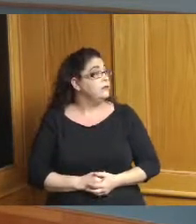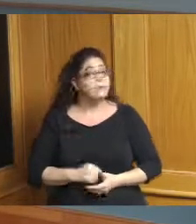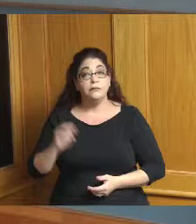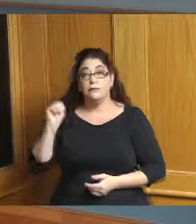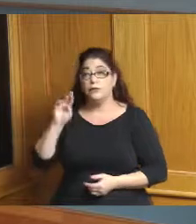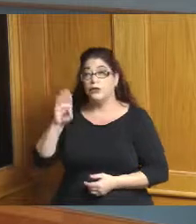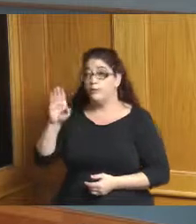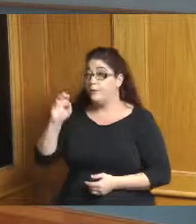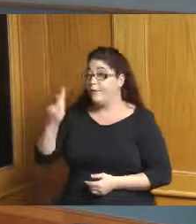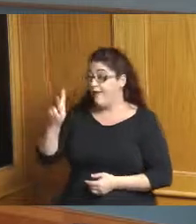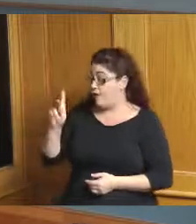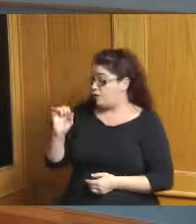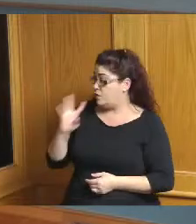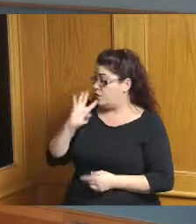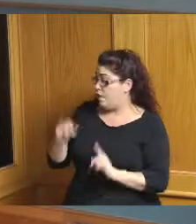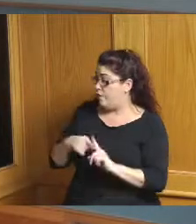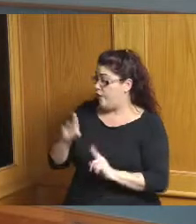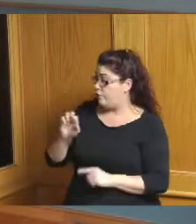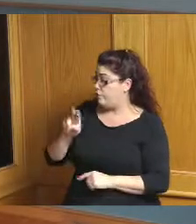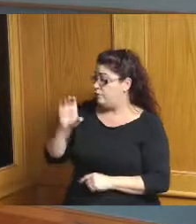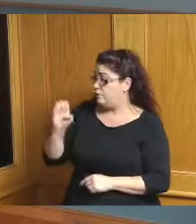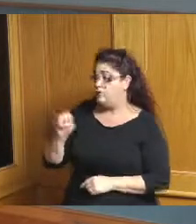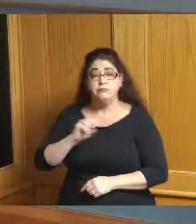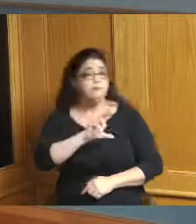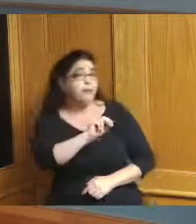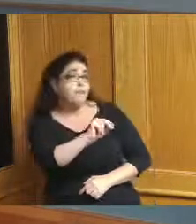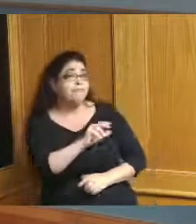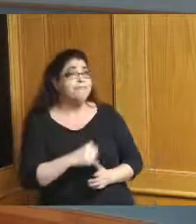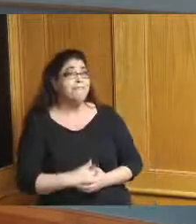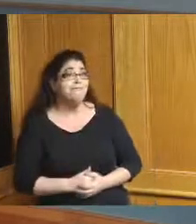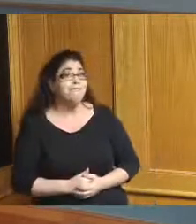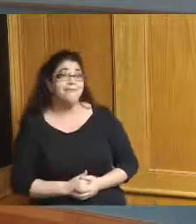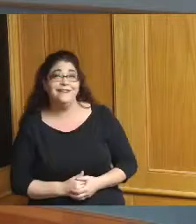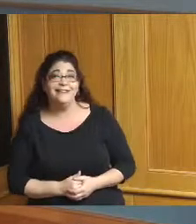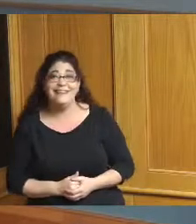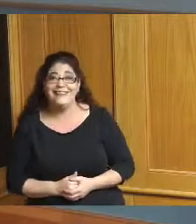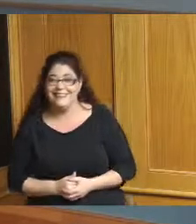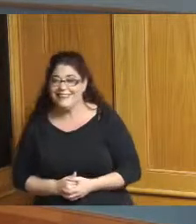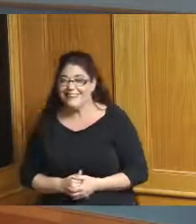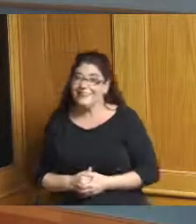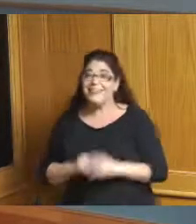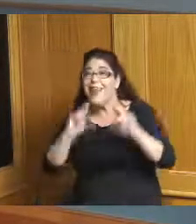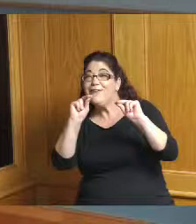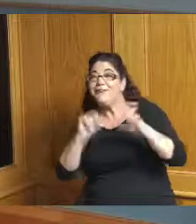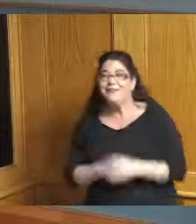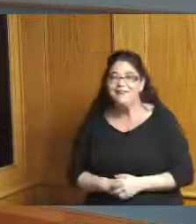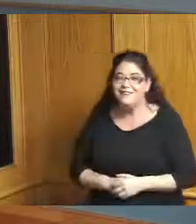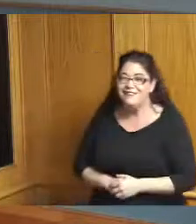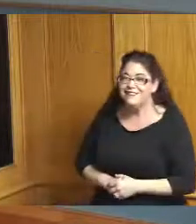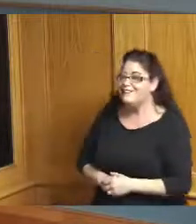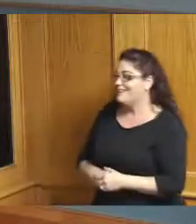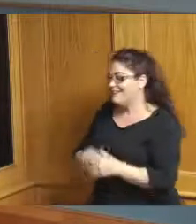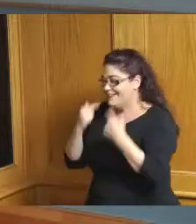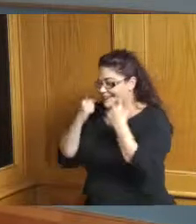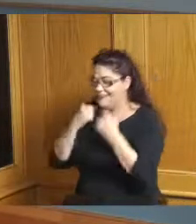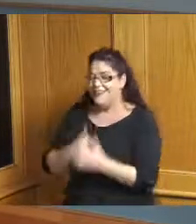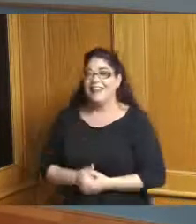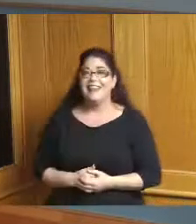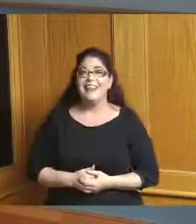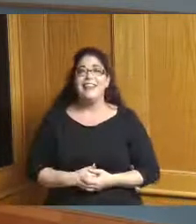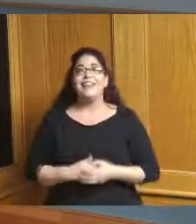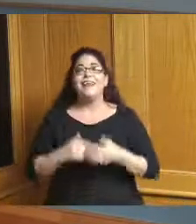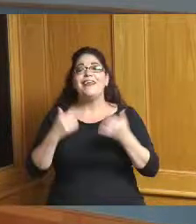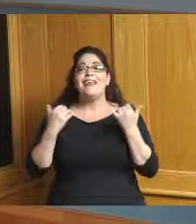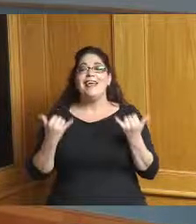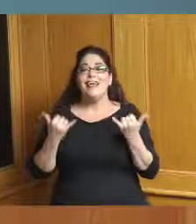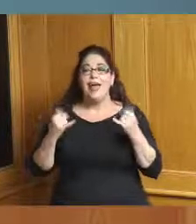you want to speak about Bruce at all I see okay okay okay okay and as it says he's being